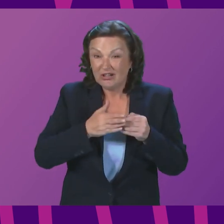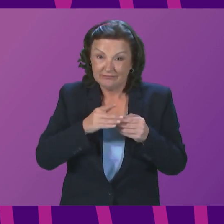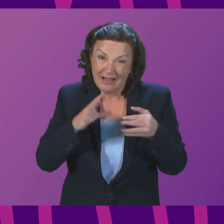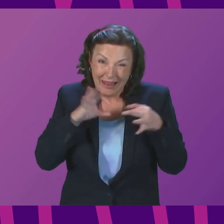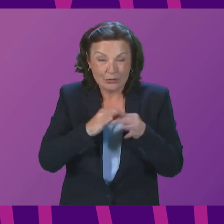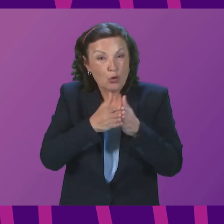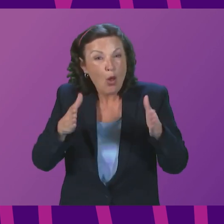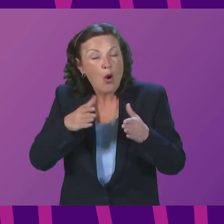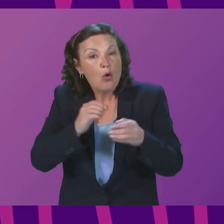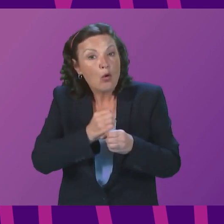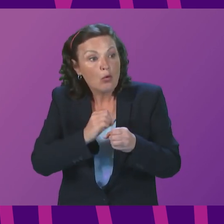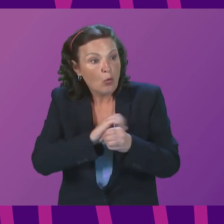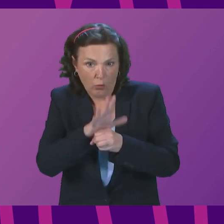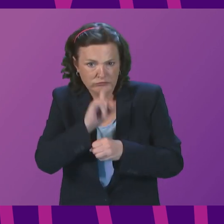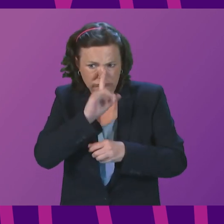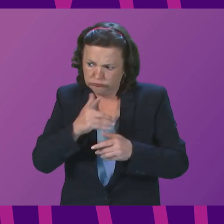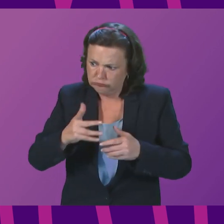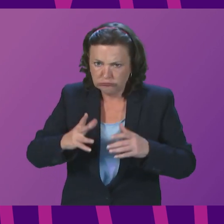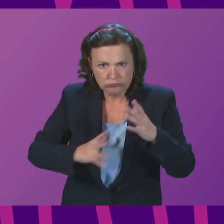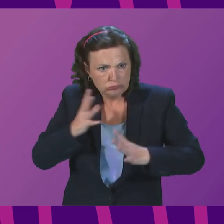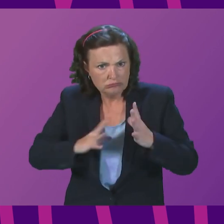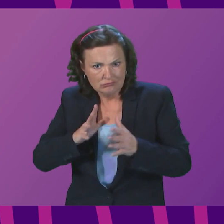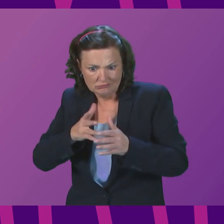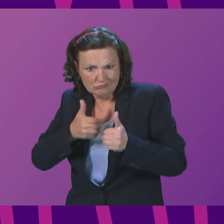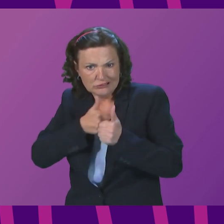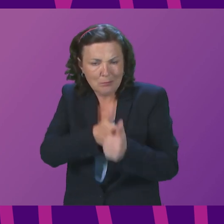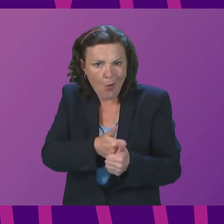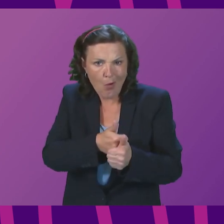the care and support that is available for people with long Covid.